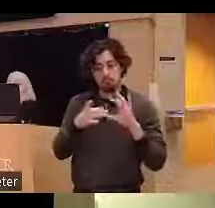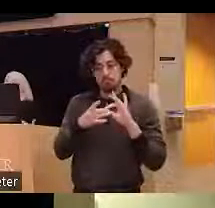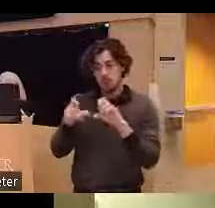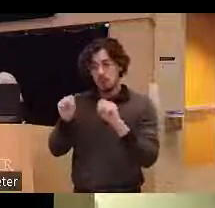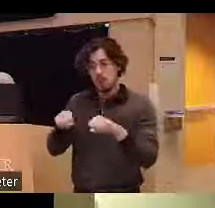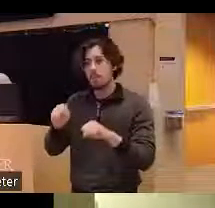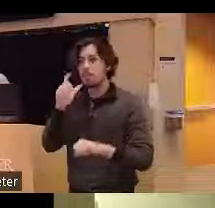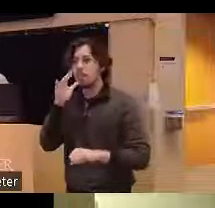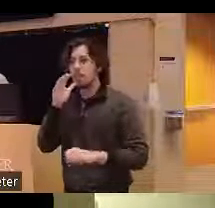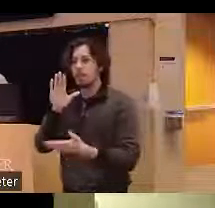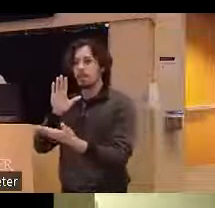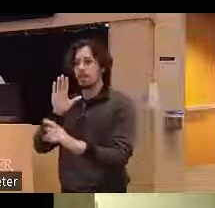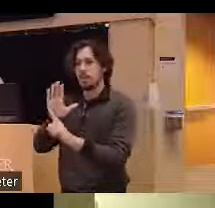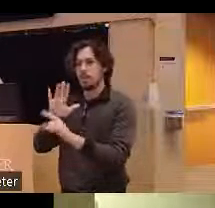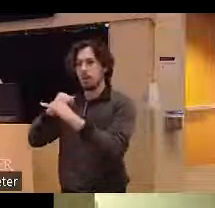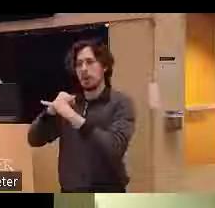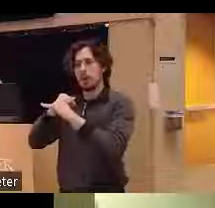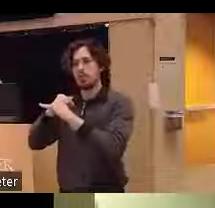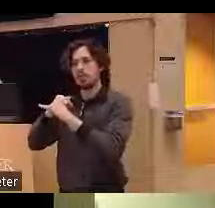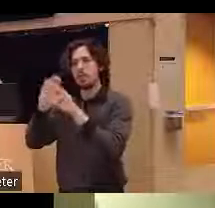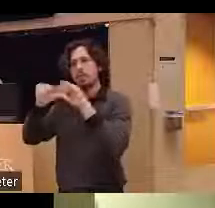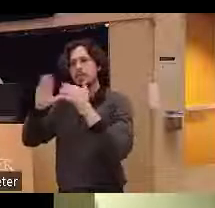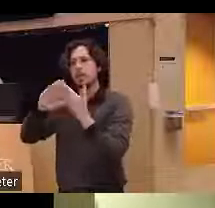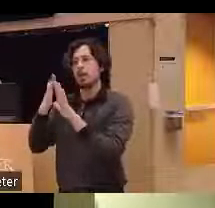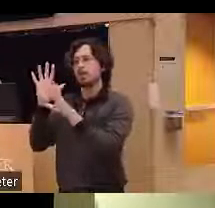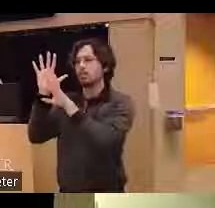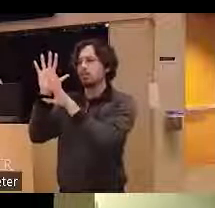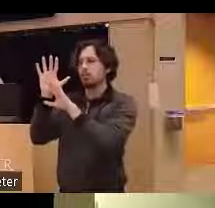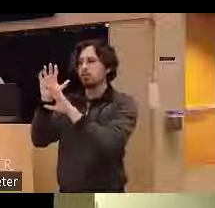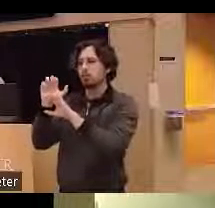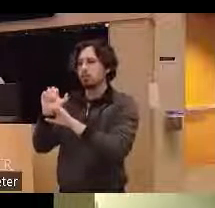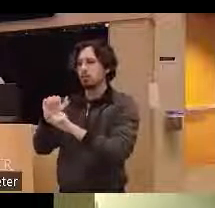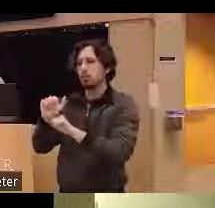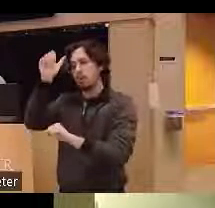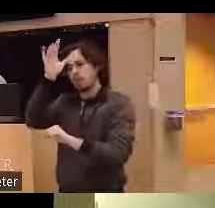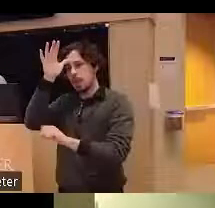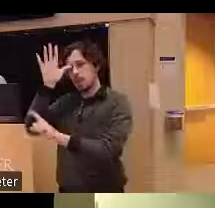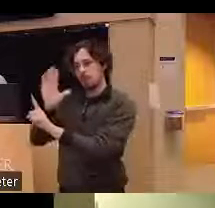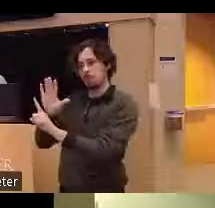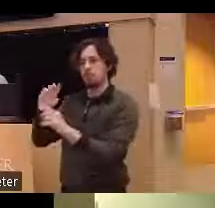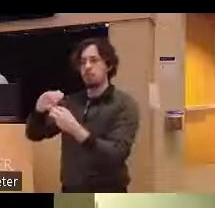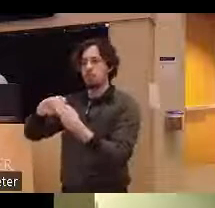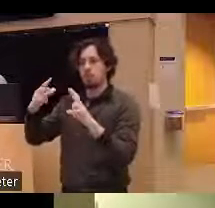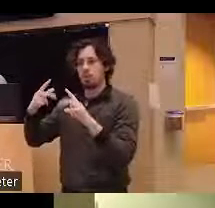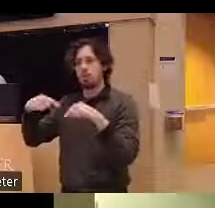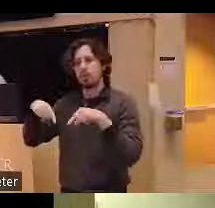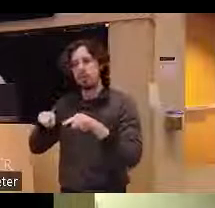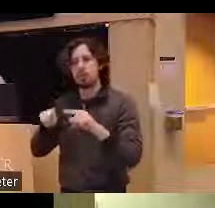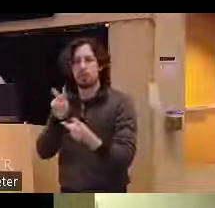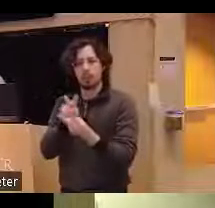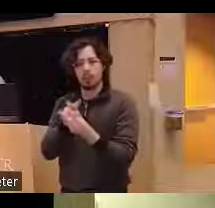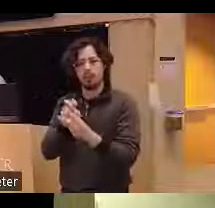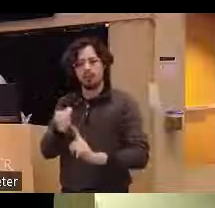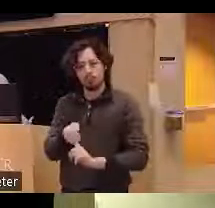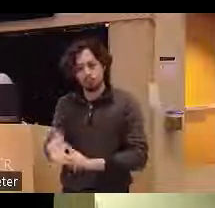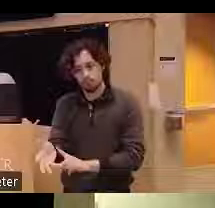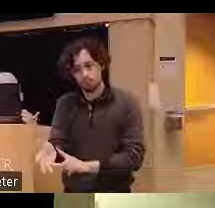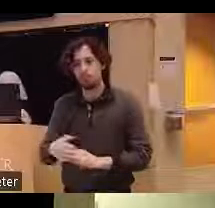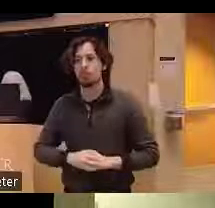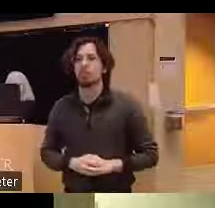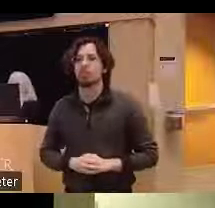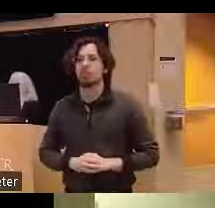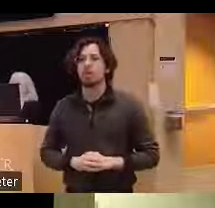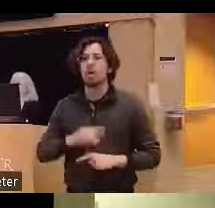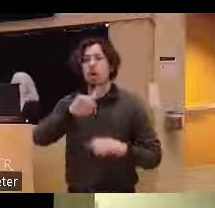system is becoming habituated to paternal proteins during sexual encounters right and when the father